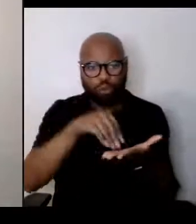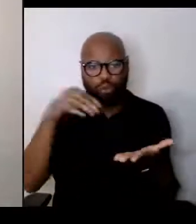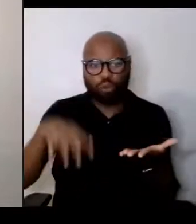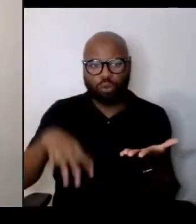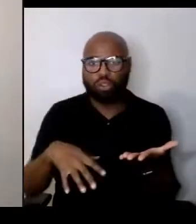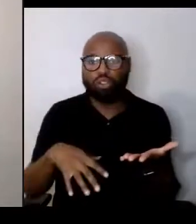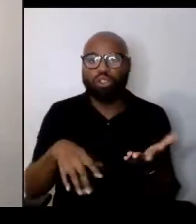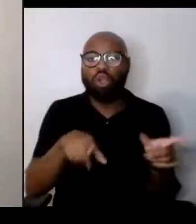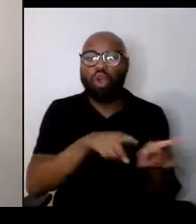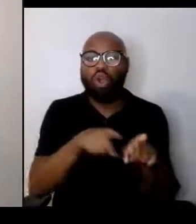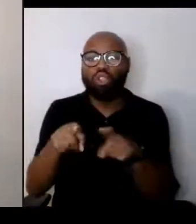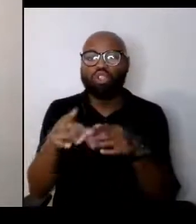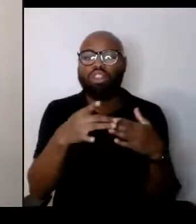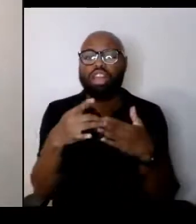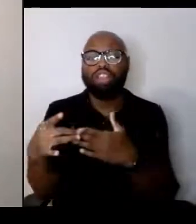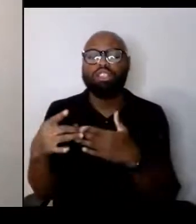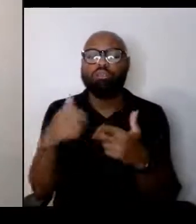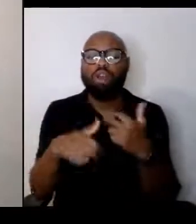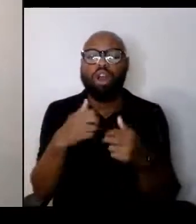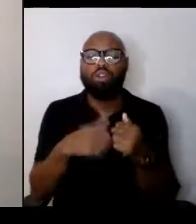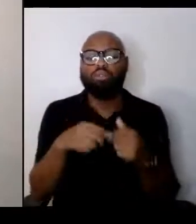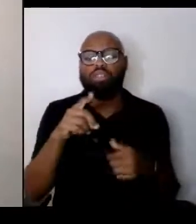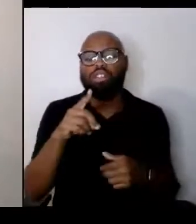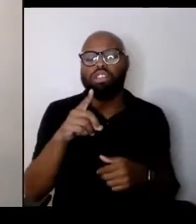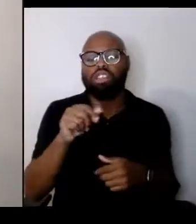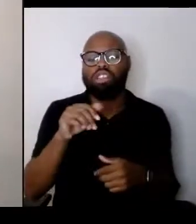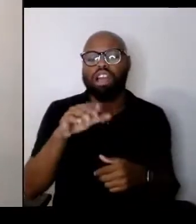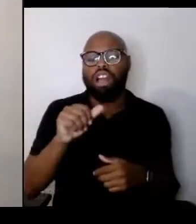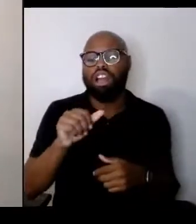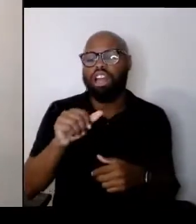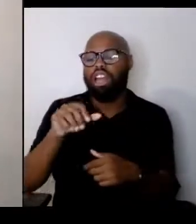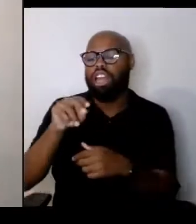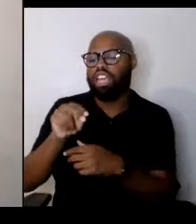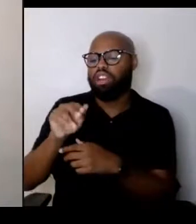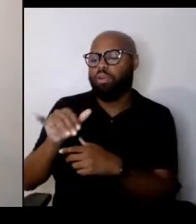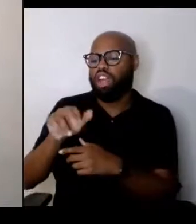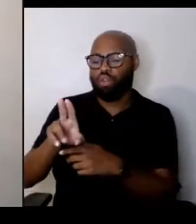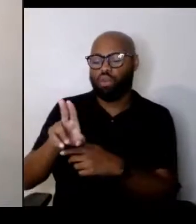who then actually helped me do some lobbying in Congress.